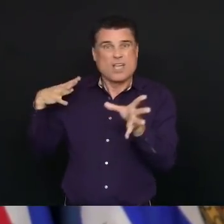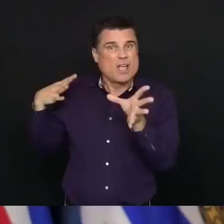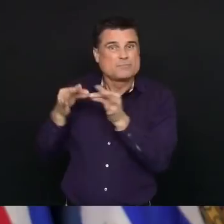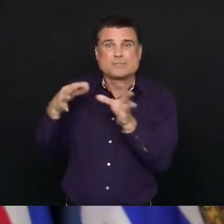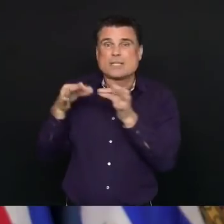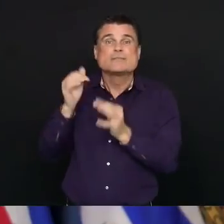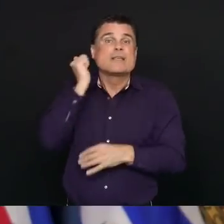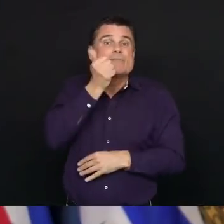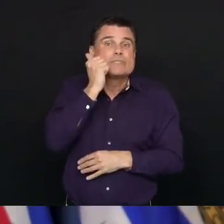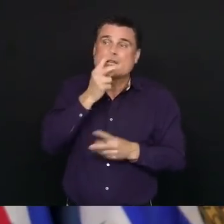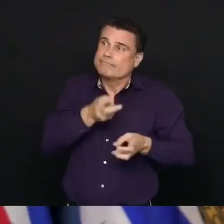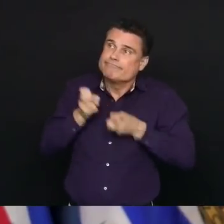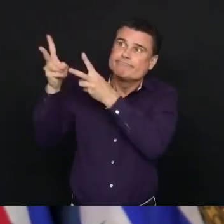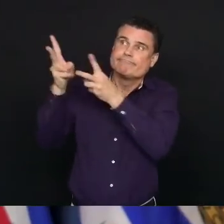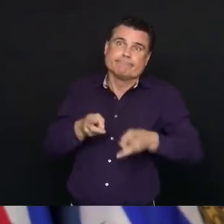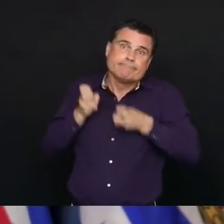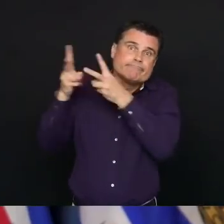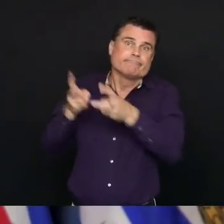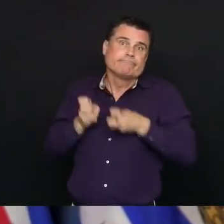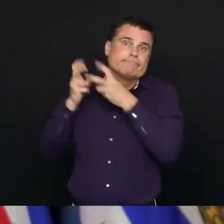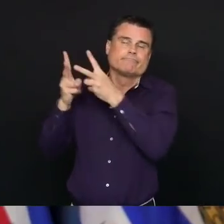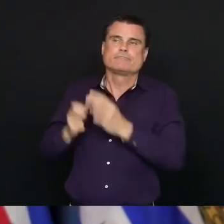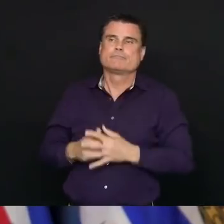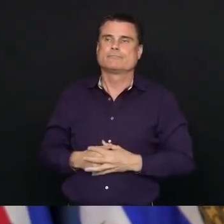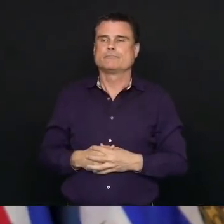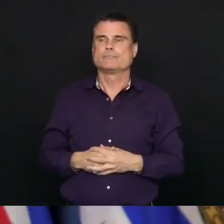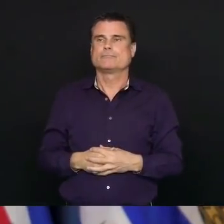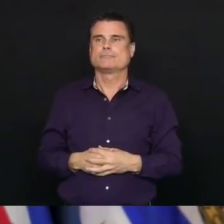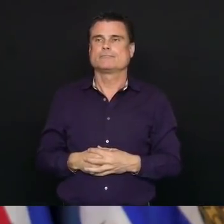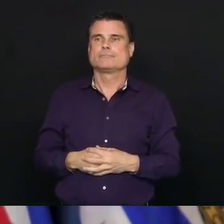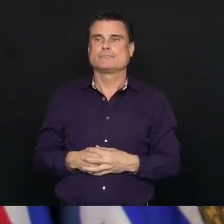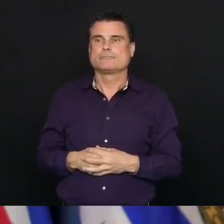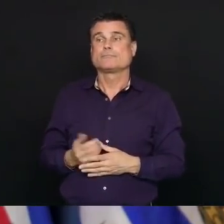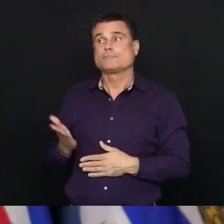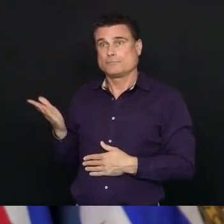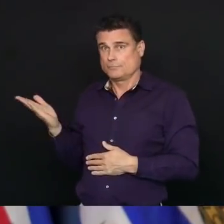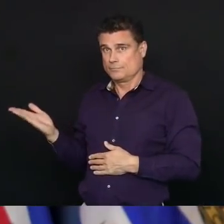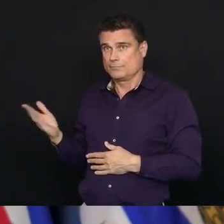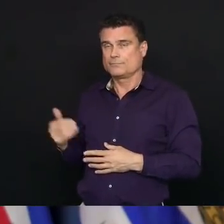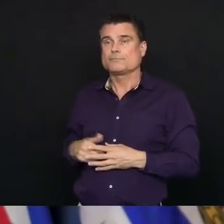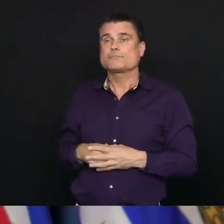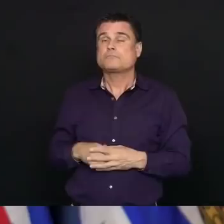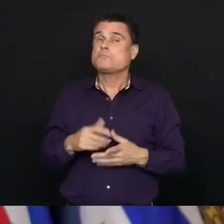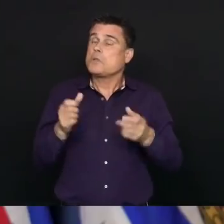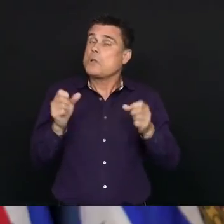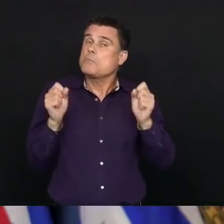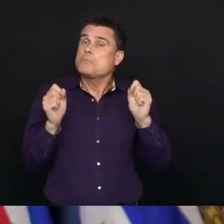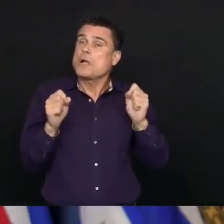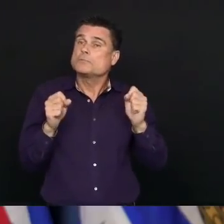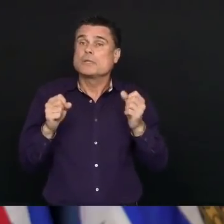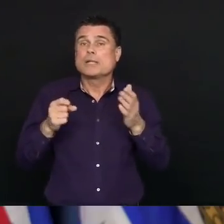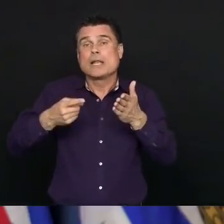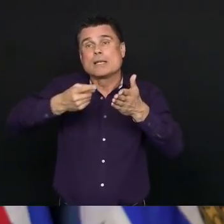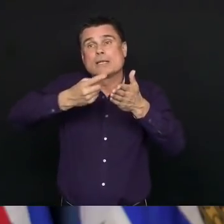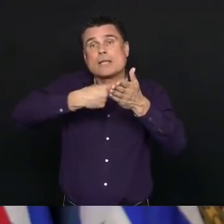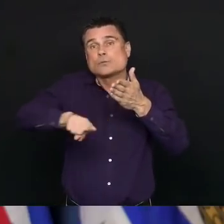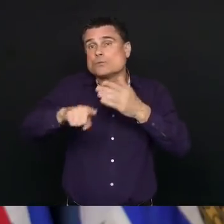question of modeling Just to say that we are expecting to present an update to the modeling we have